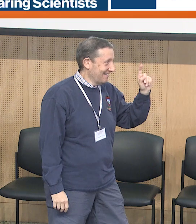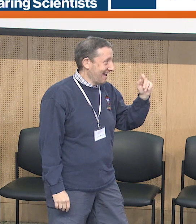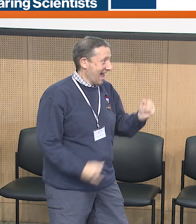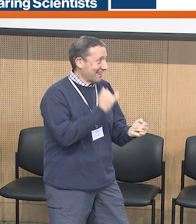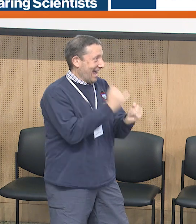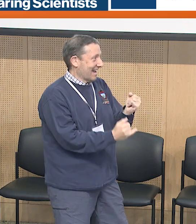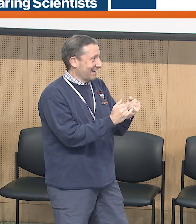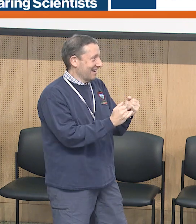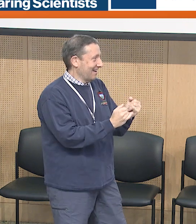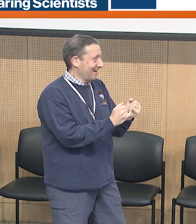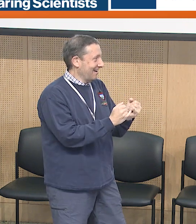But in the end...